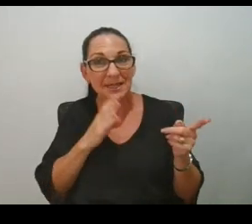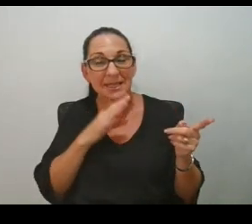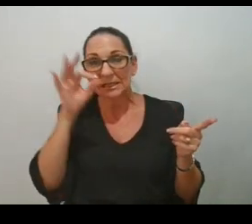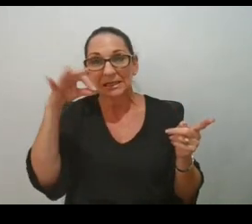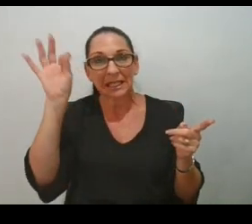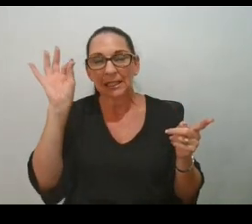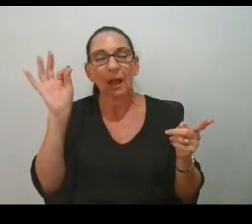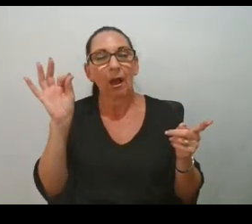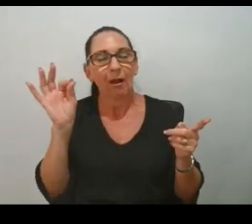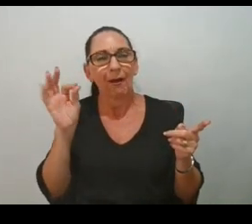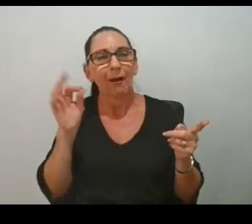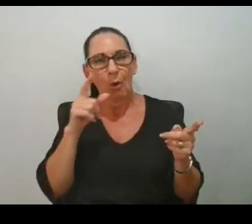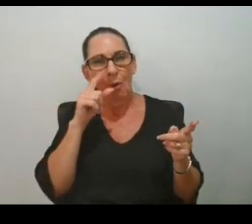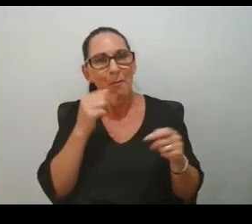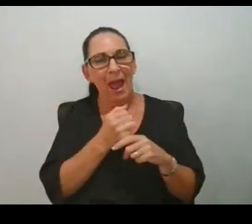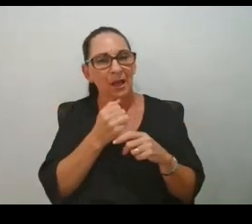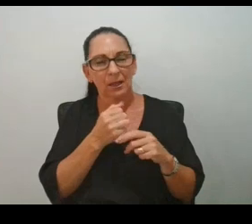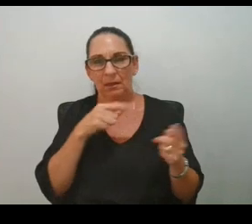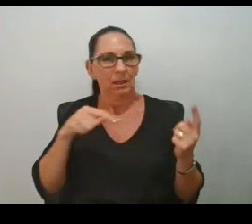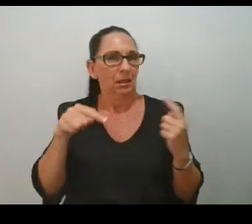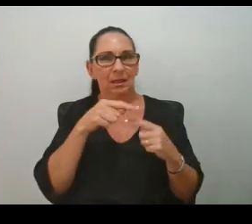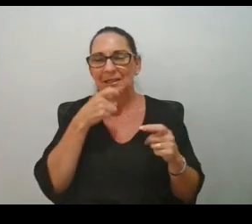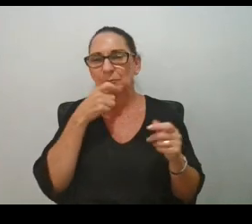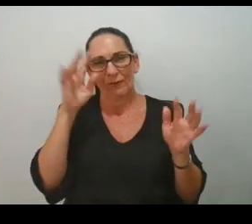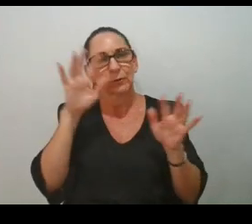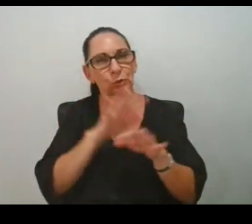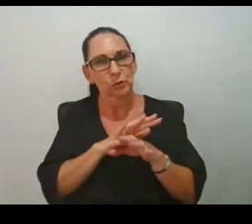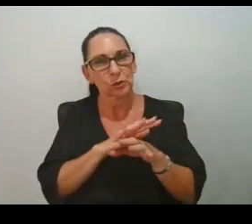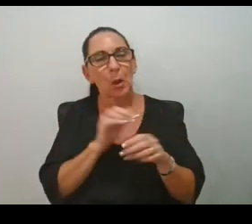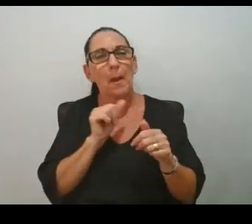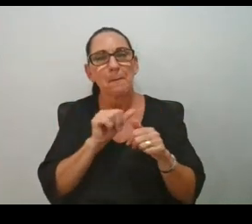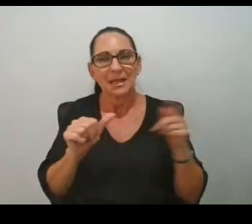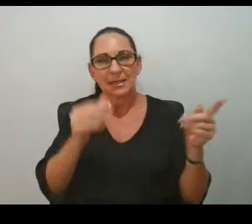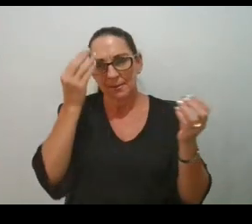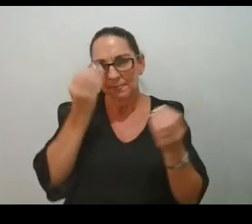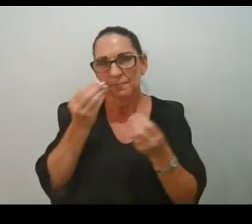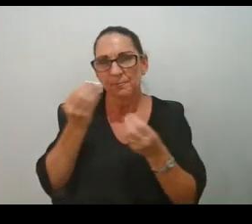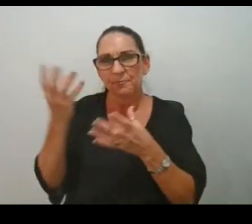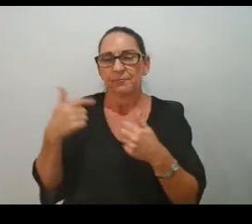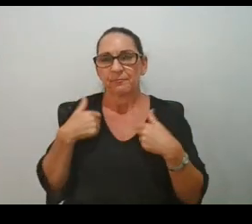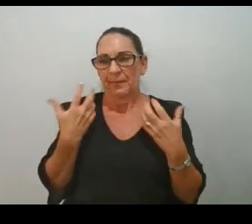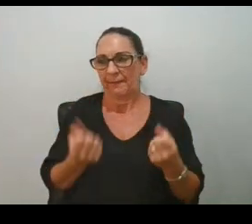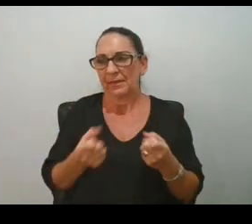the application form about any disabilities or disadvantages your client has it would really